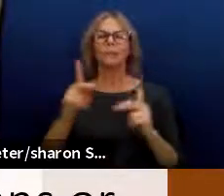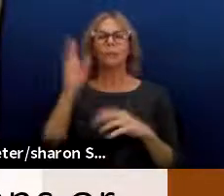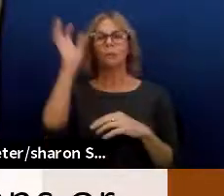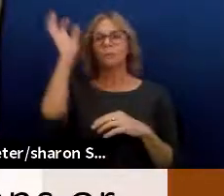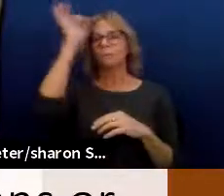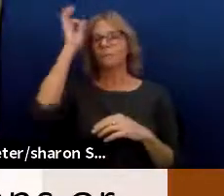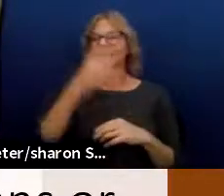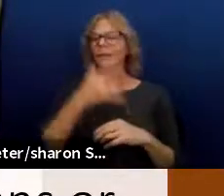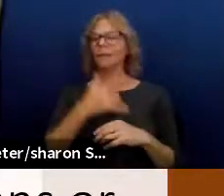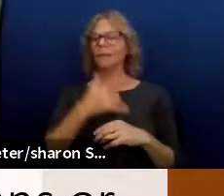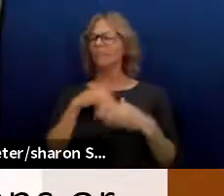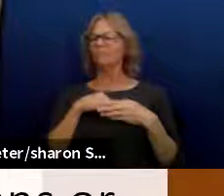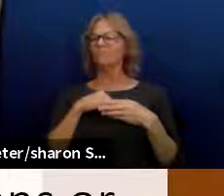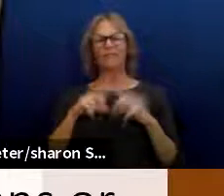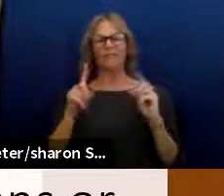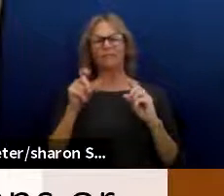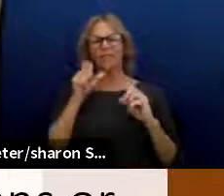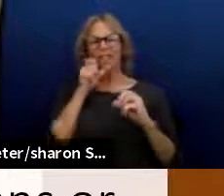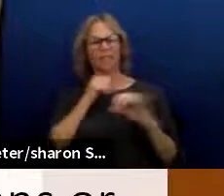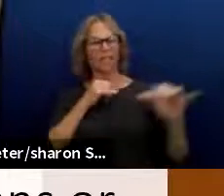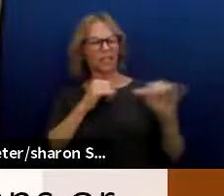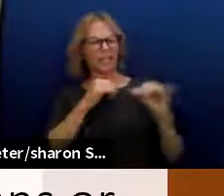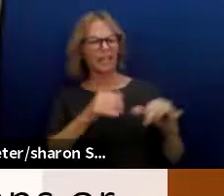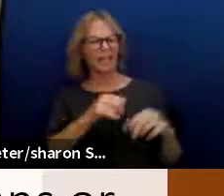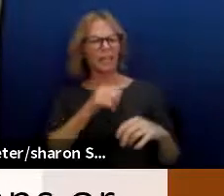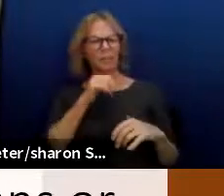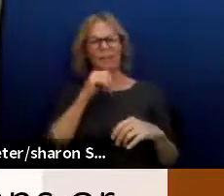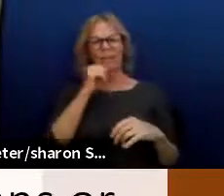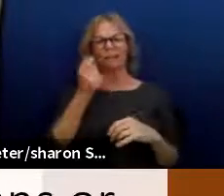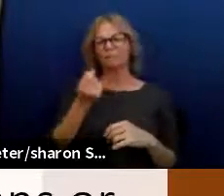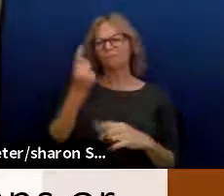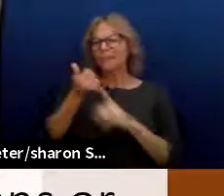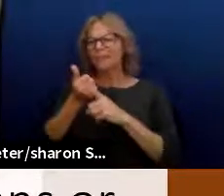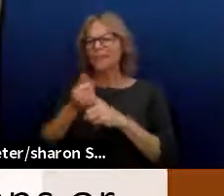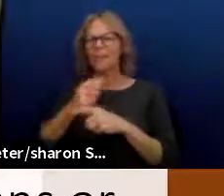different. And they couldn't really articulate it to themselves or to other people until much later in life.